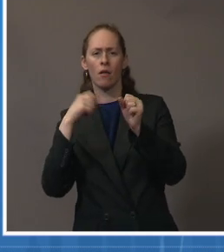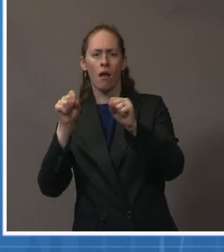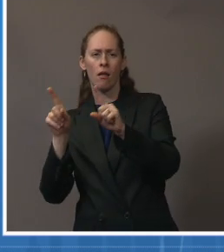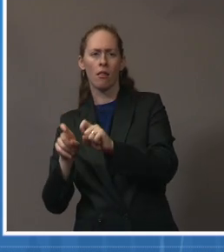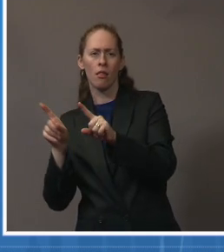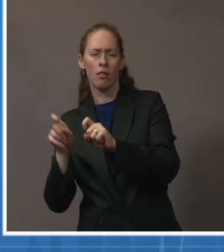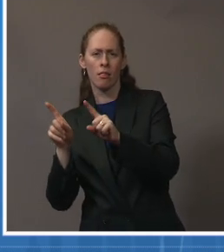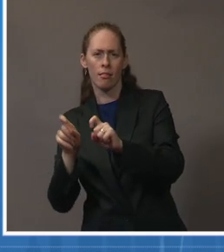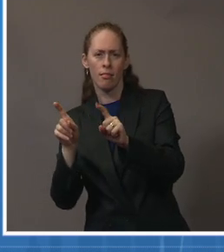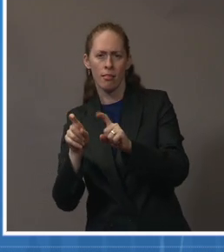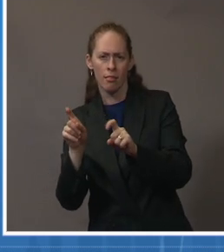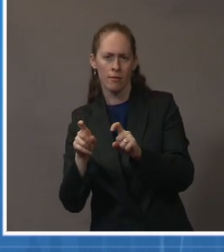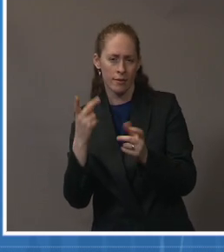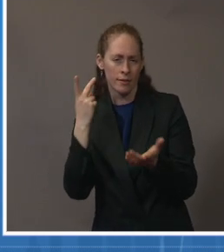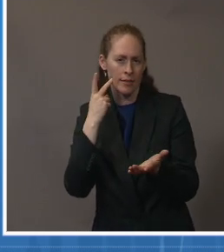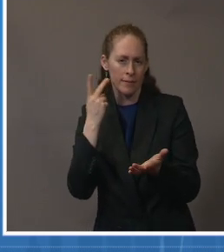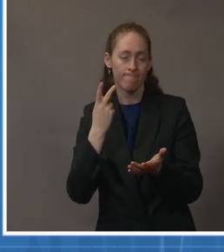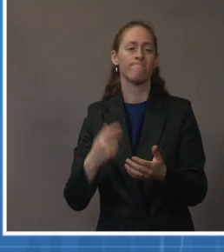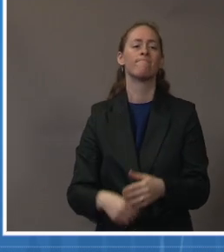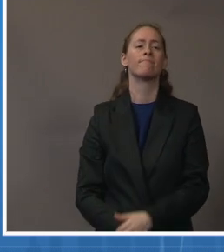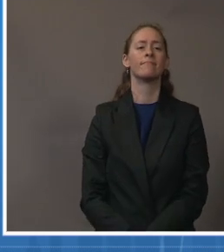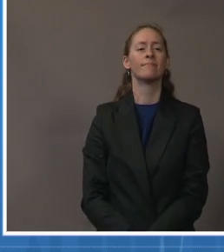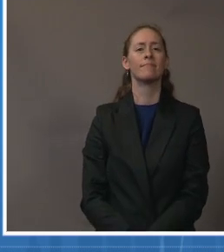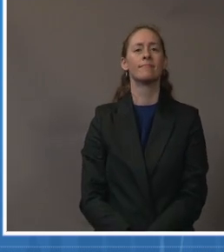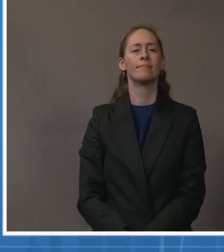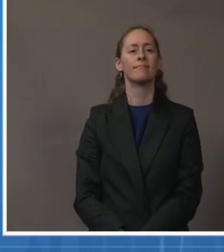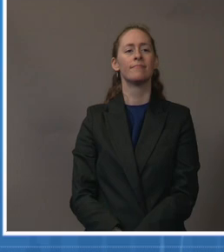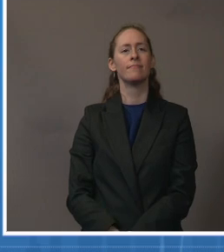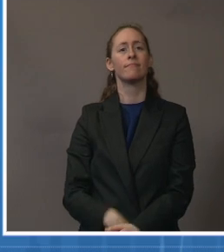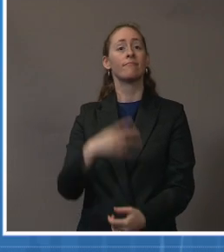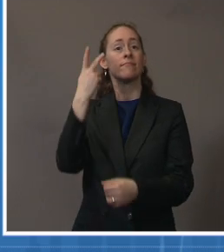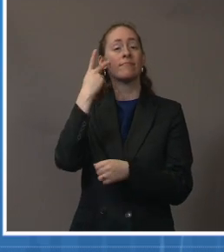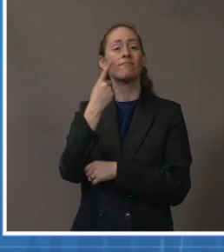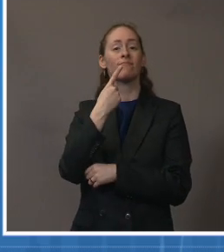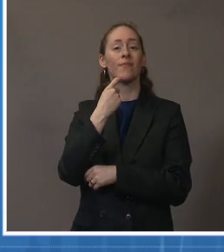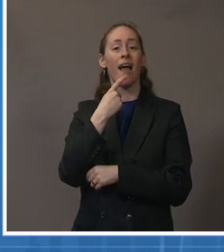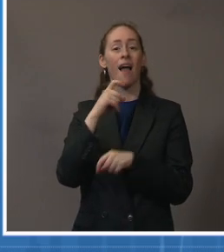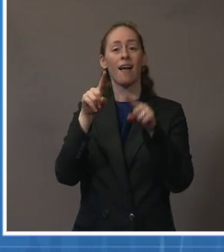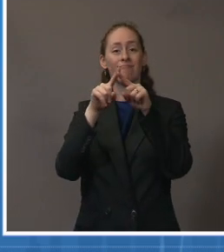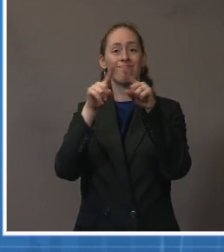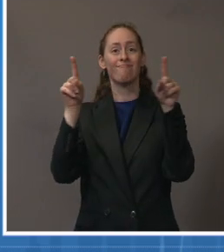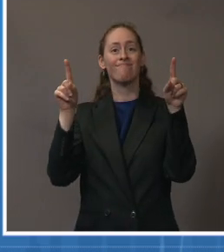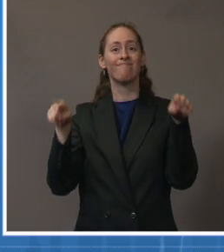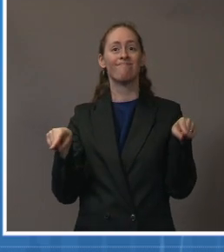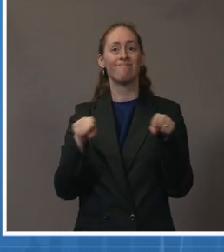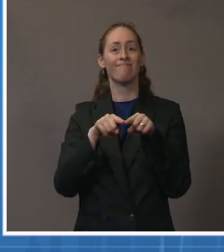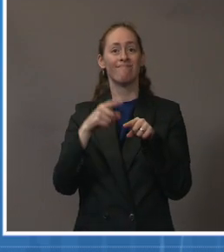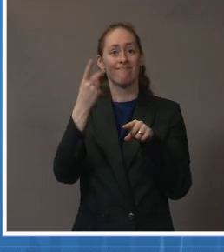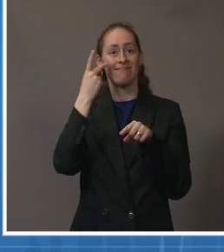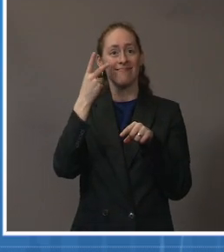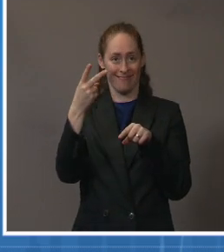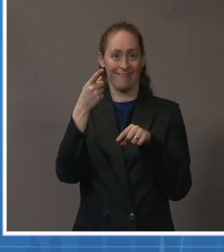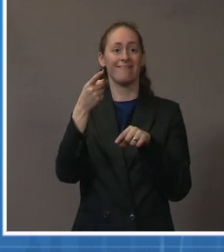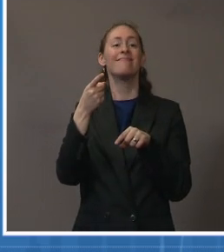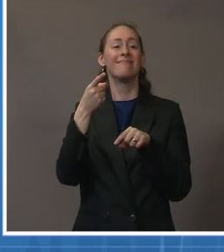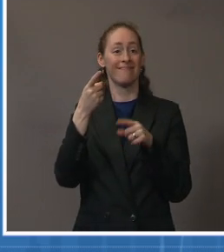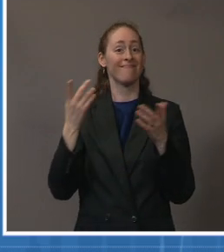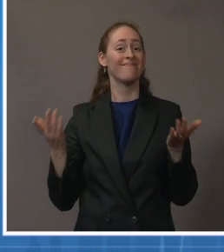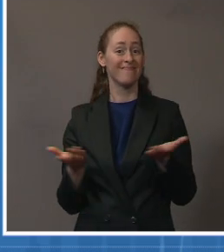which has the red circle around the third bullet, that's what I want to bring to the attention of the audience,